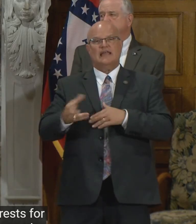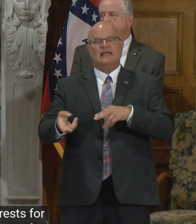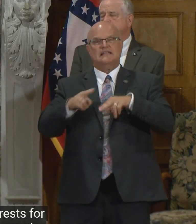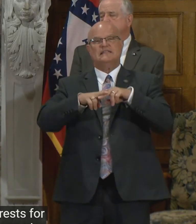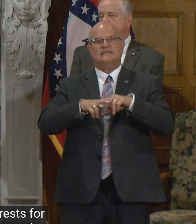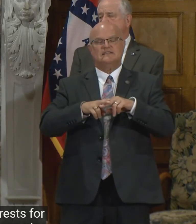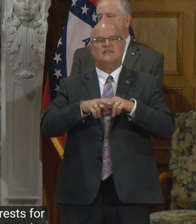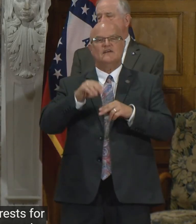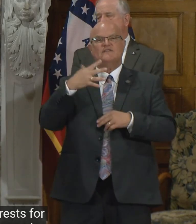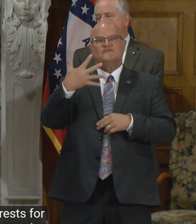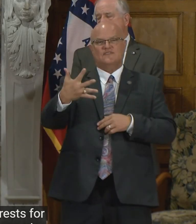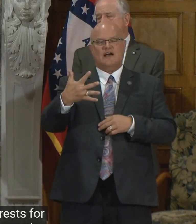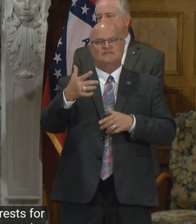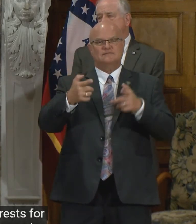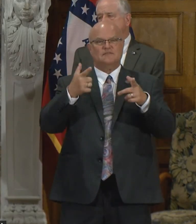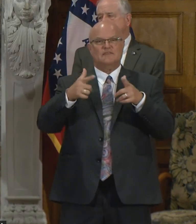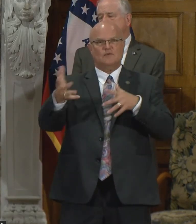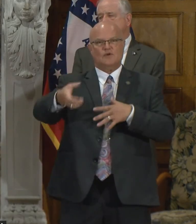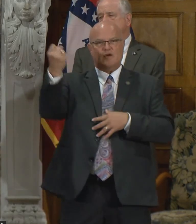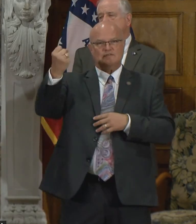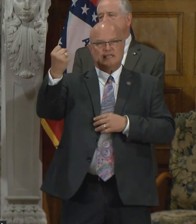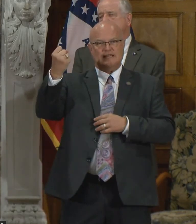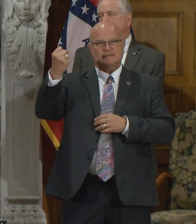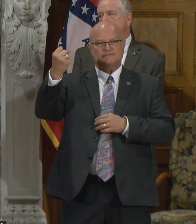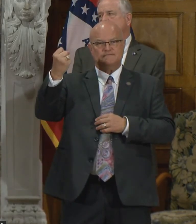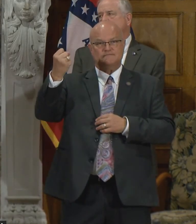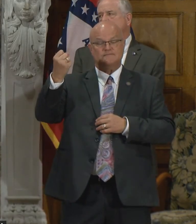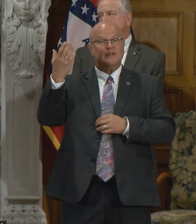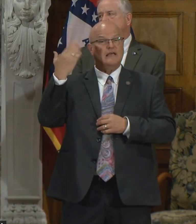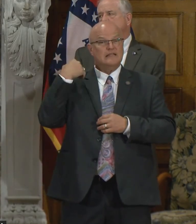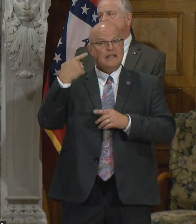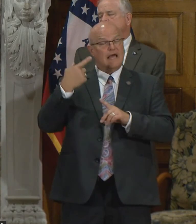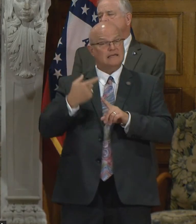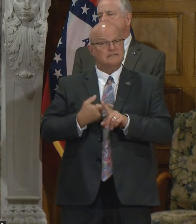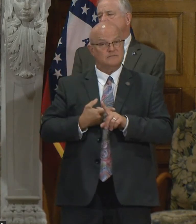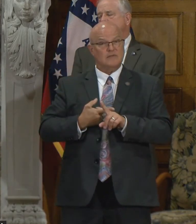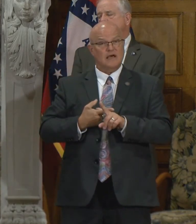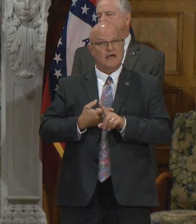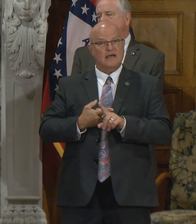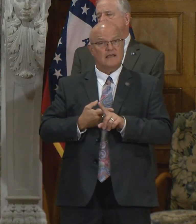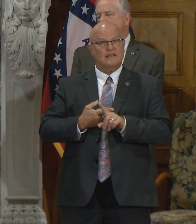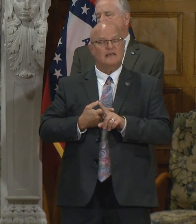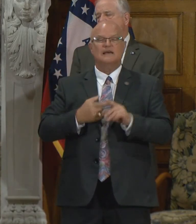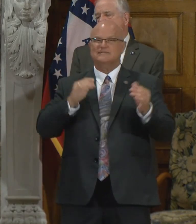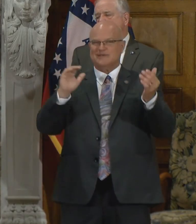5 firearms that were confiscated. Last month, by way of comparison,